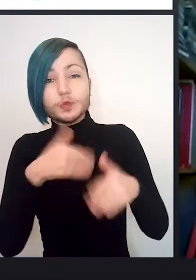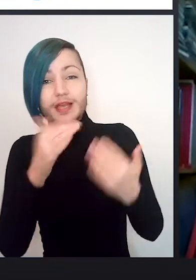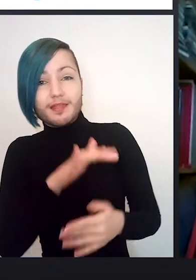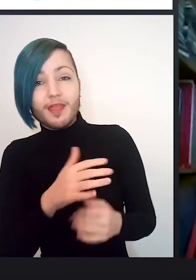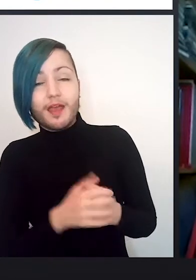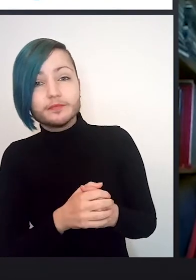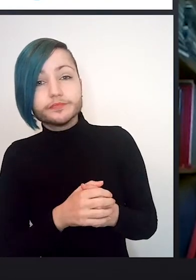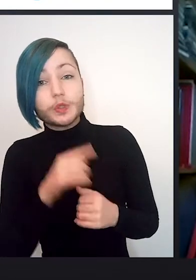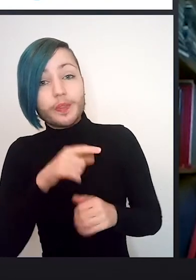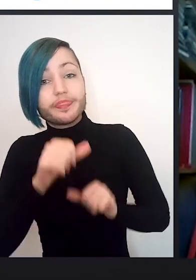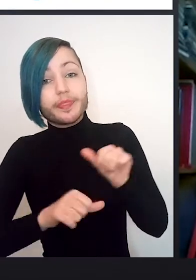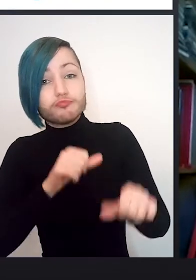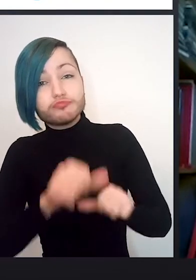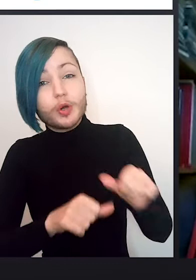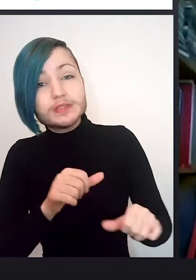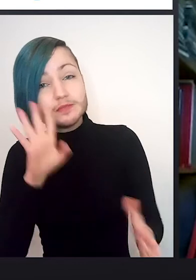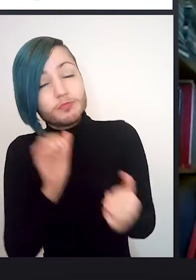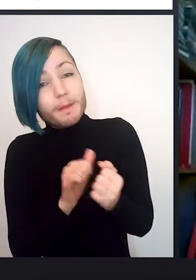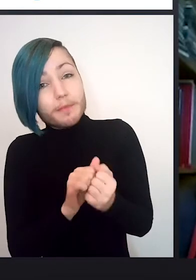Do you remember that learning process? And how has it been,